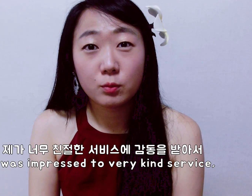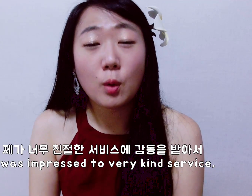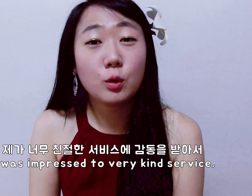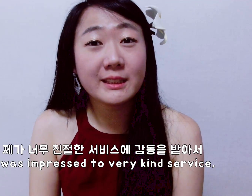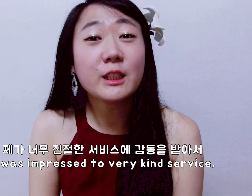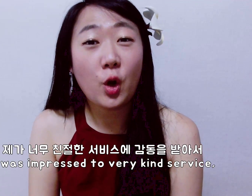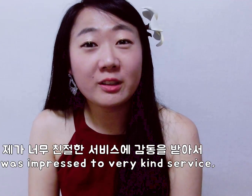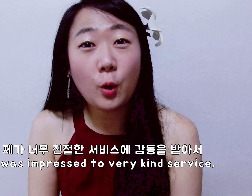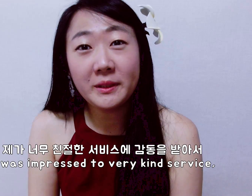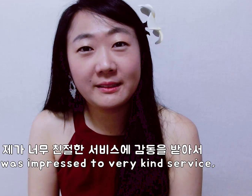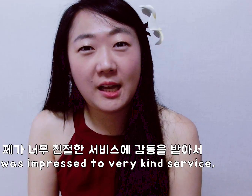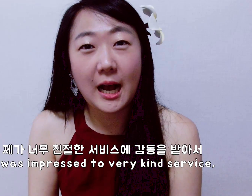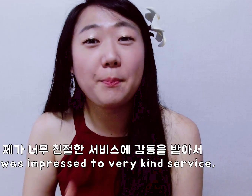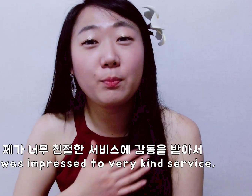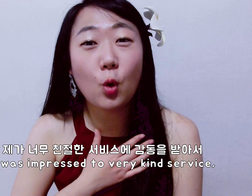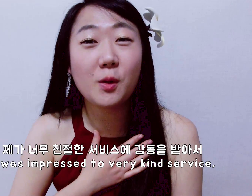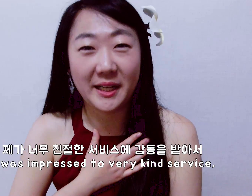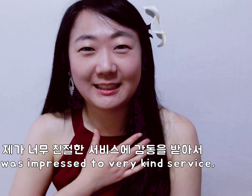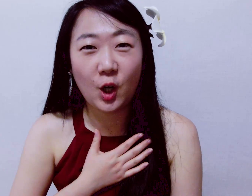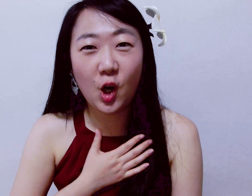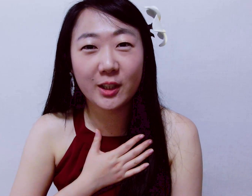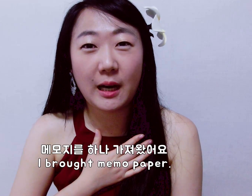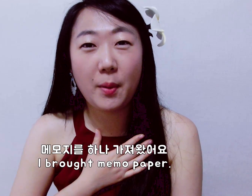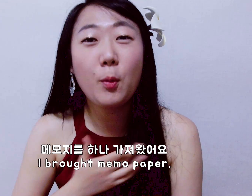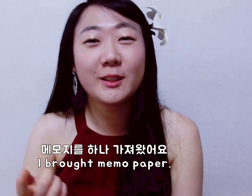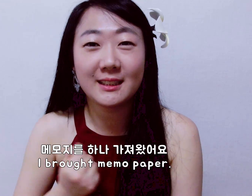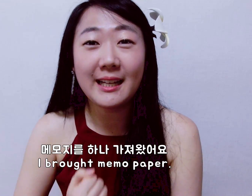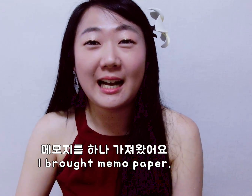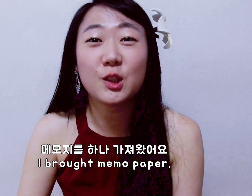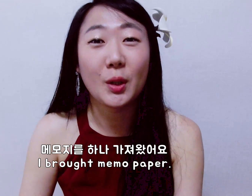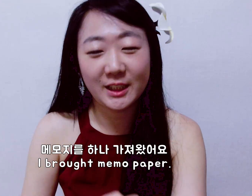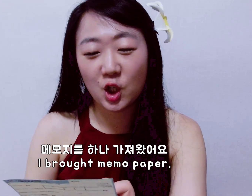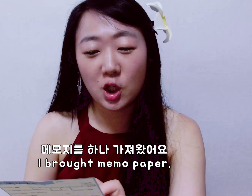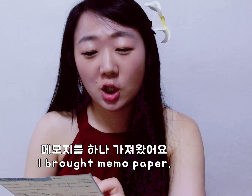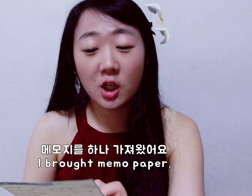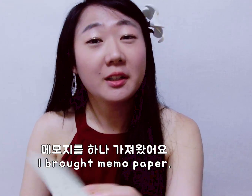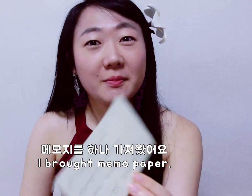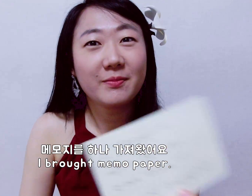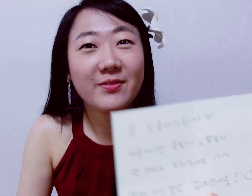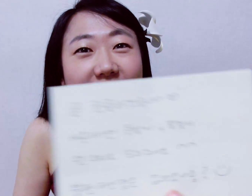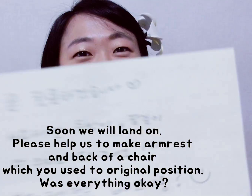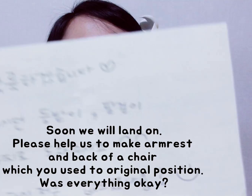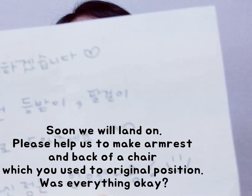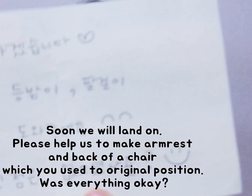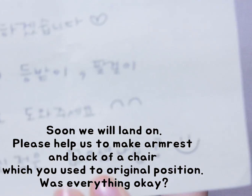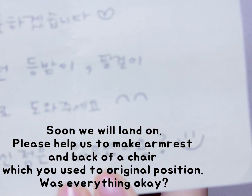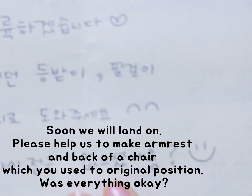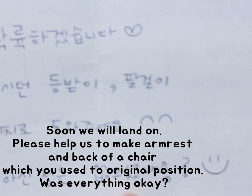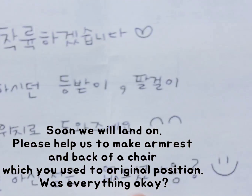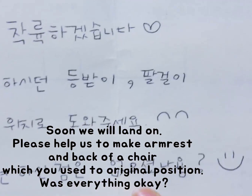you 너무 친절한 서비스에 감동을 받아서 i was impressed to very kind service 메모지를 하나 가져왔어요i brought memo paper.